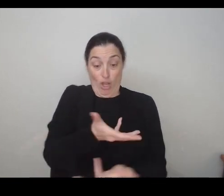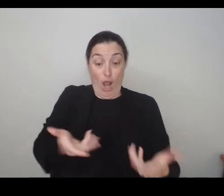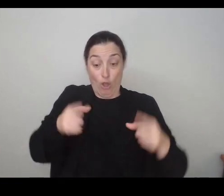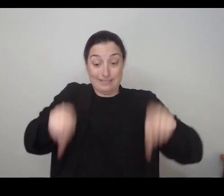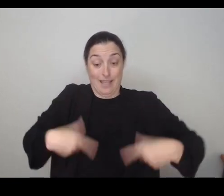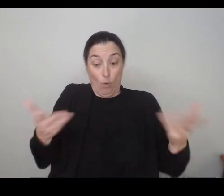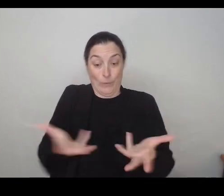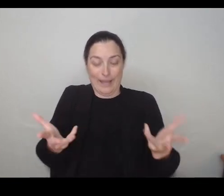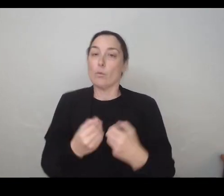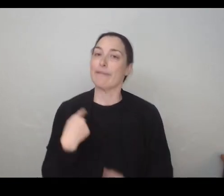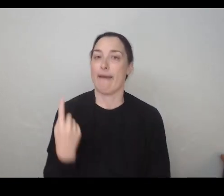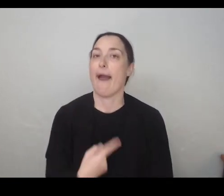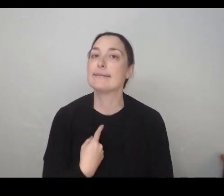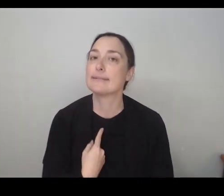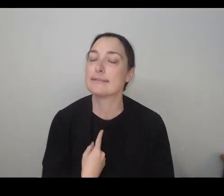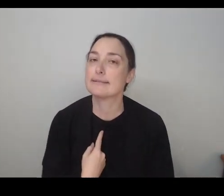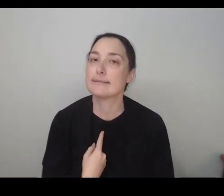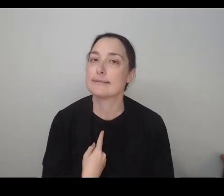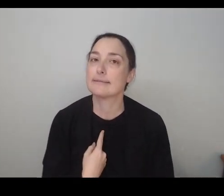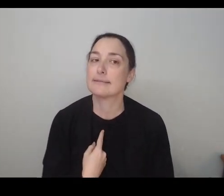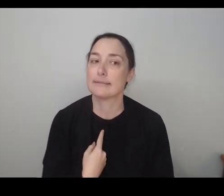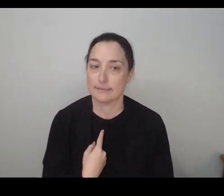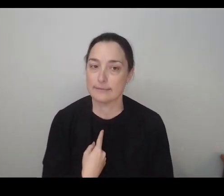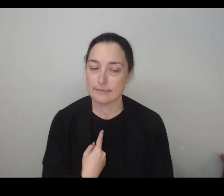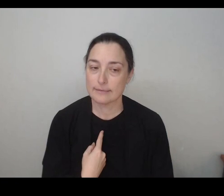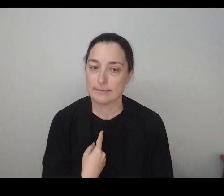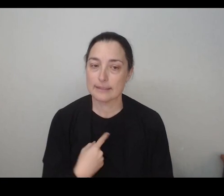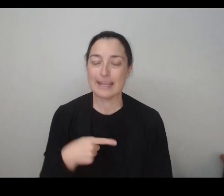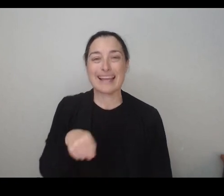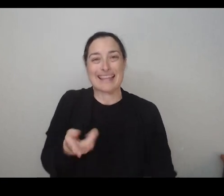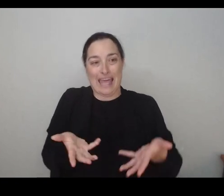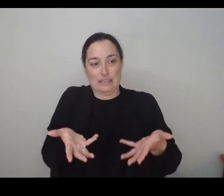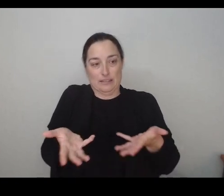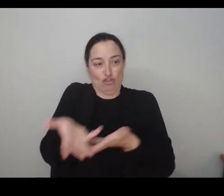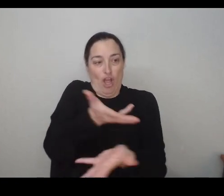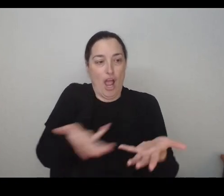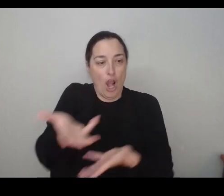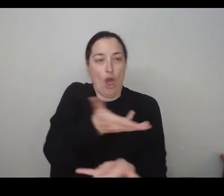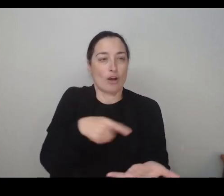a dialogue that can also be humorous, as in this series by the artist Kanaky.